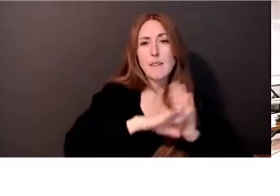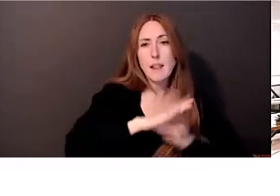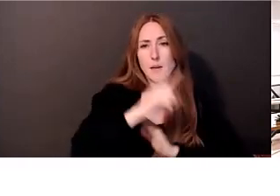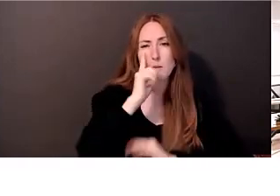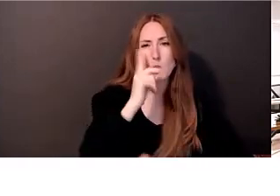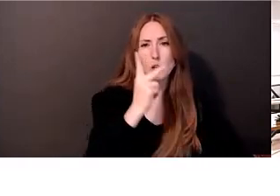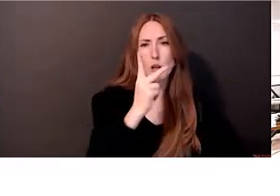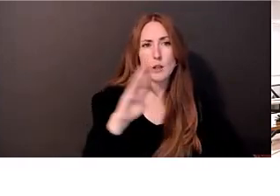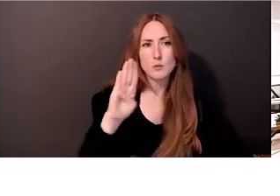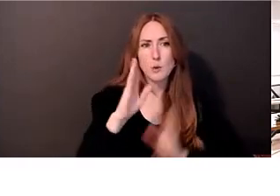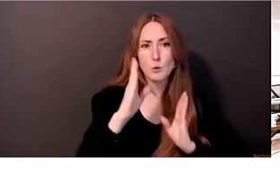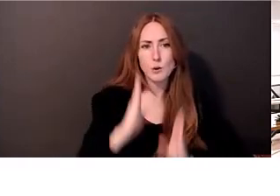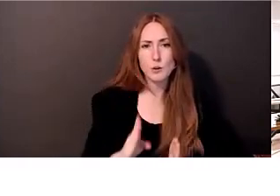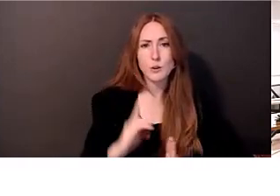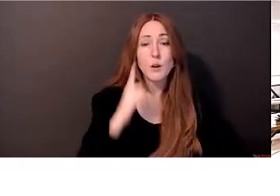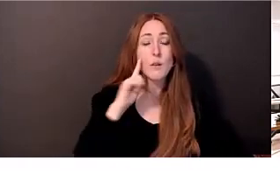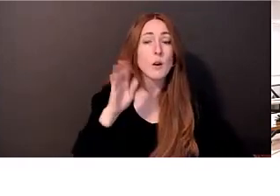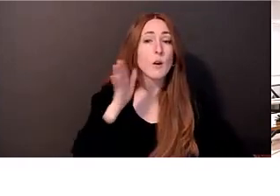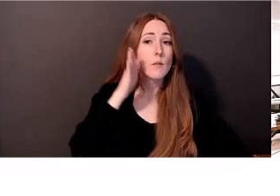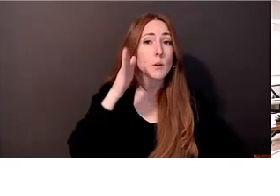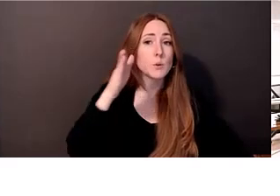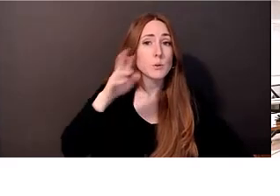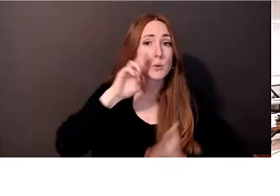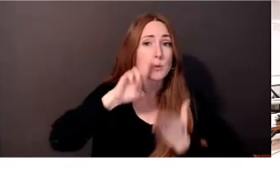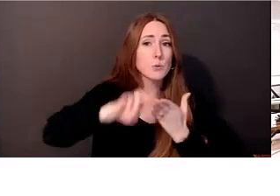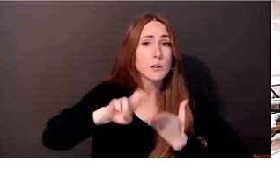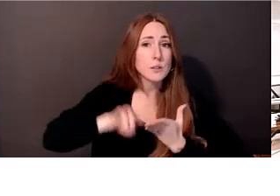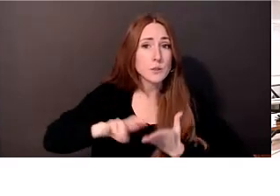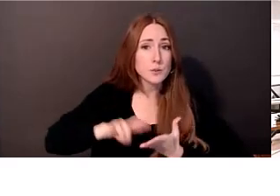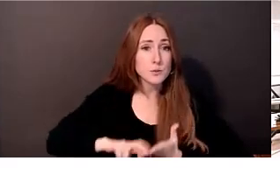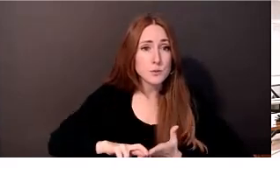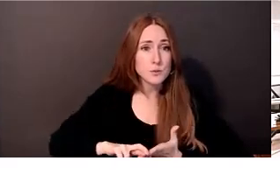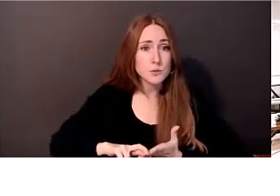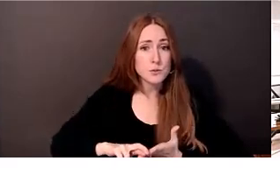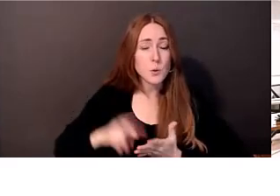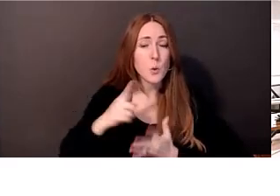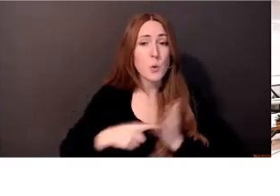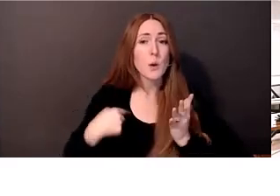For future research and for what we still need to know,